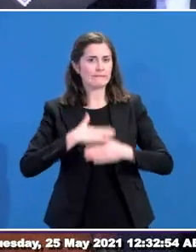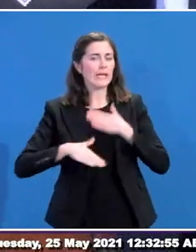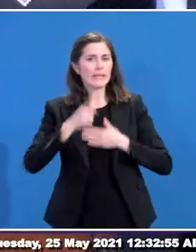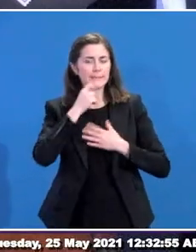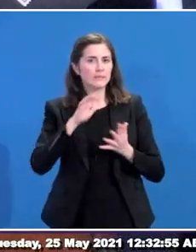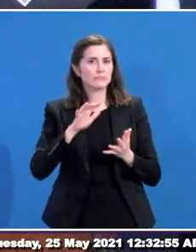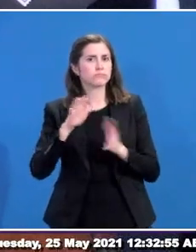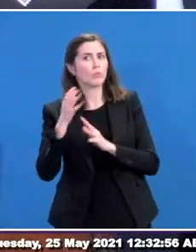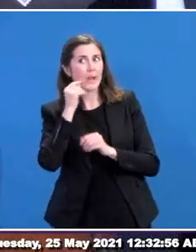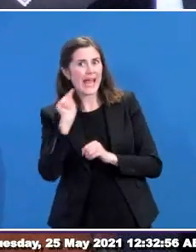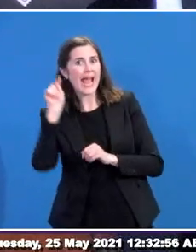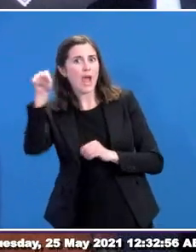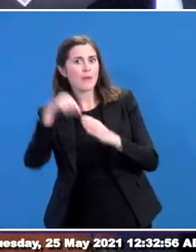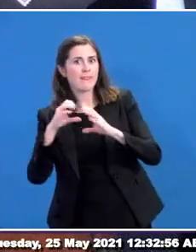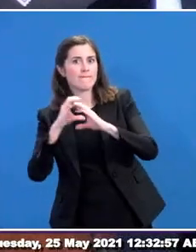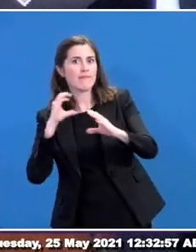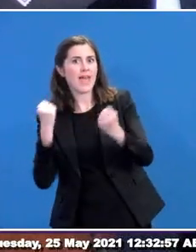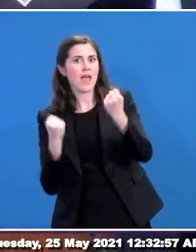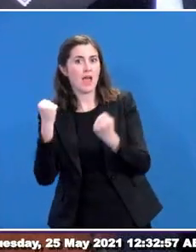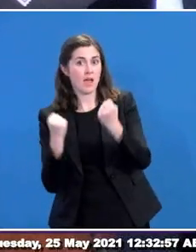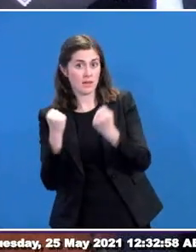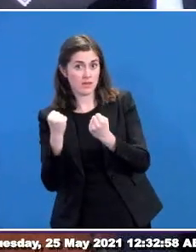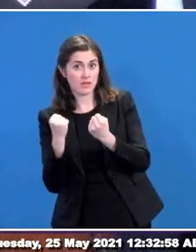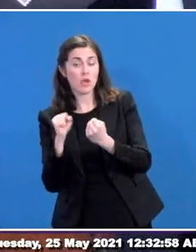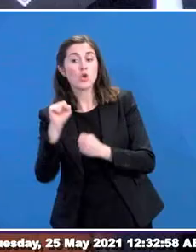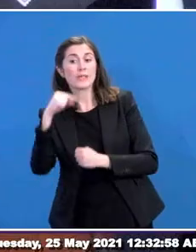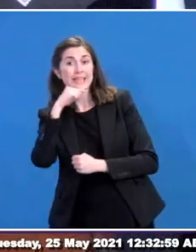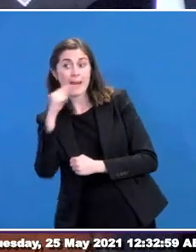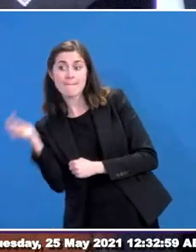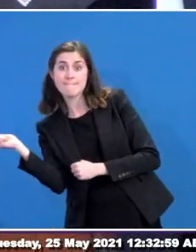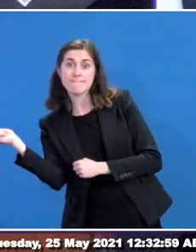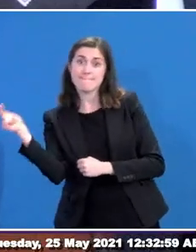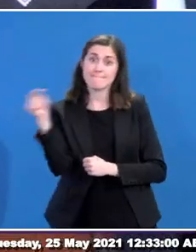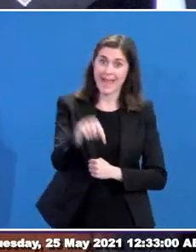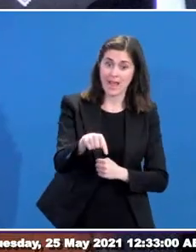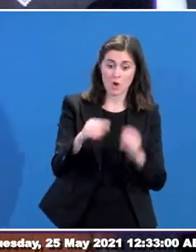And Carl had returned back to the house and the van had blood in